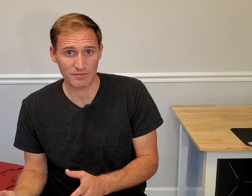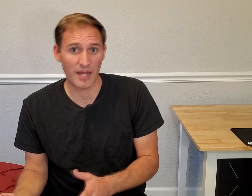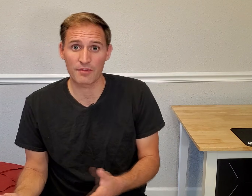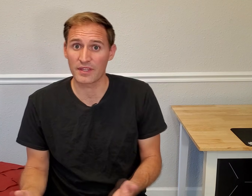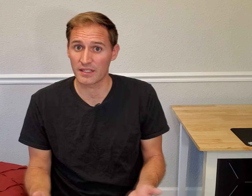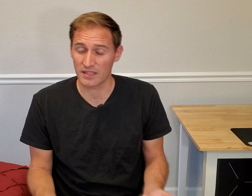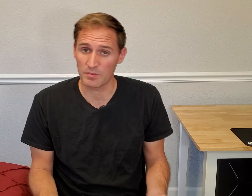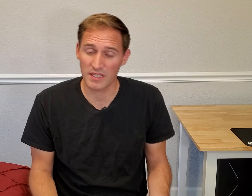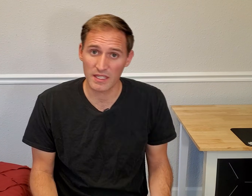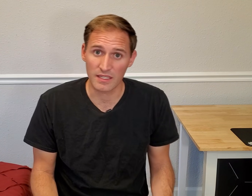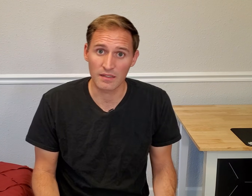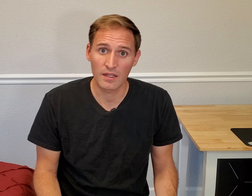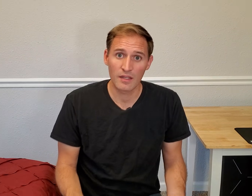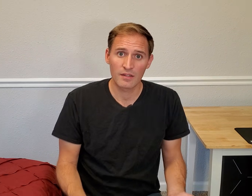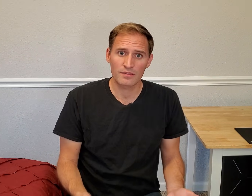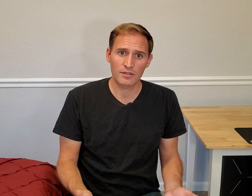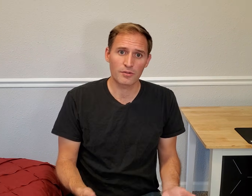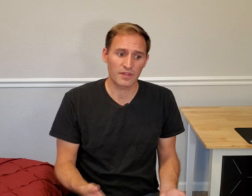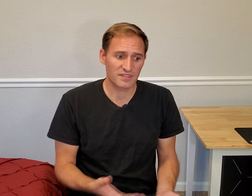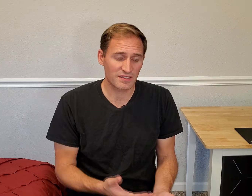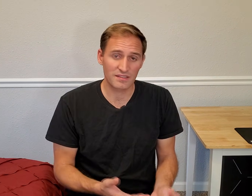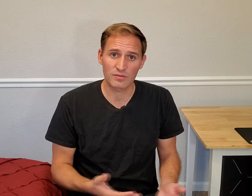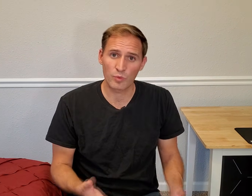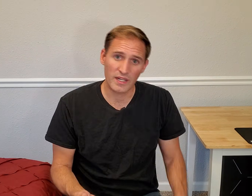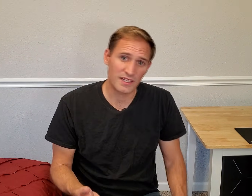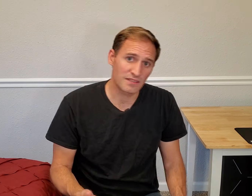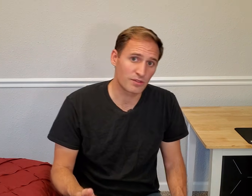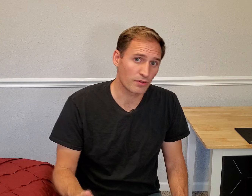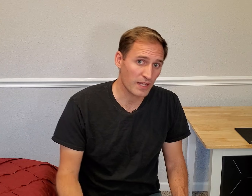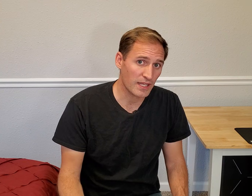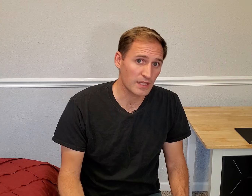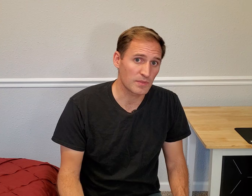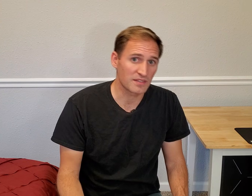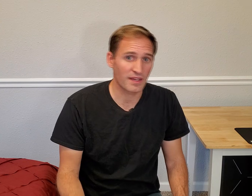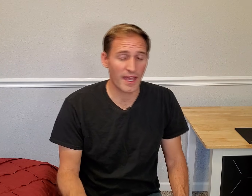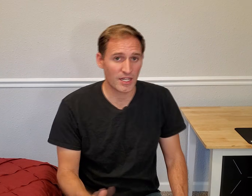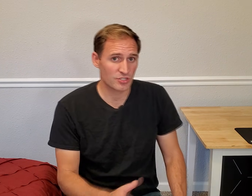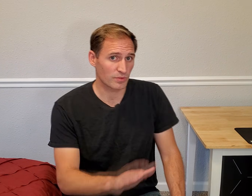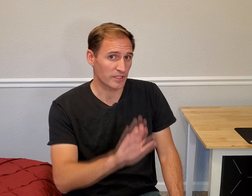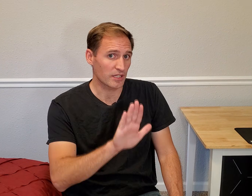rather than in the beginning. So the sentence 'what is your name?' is actually